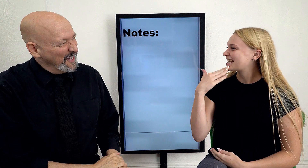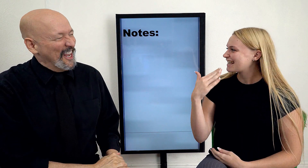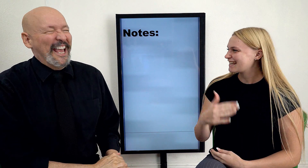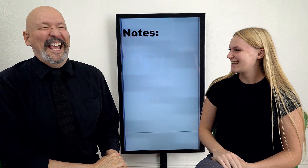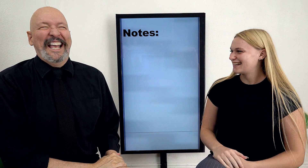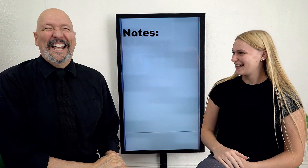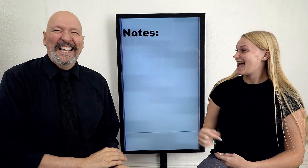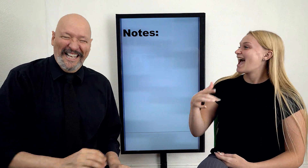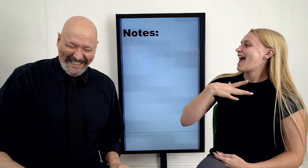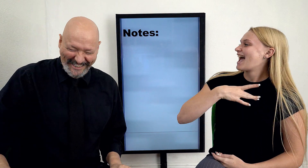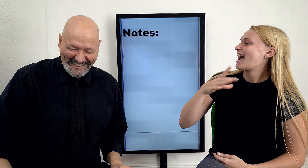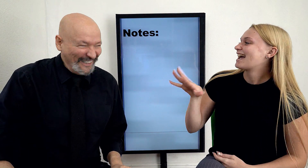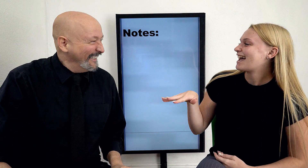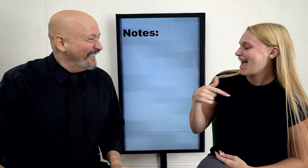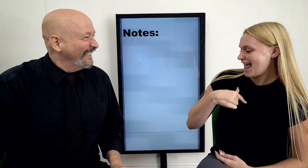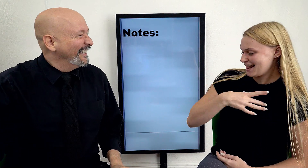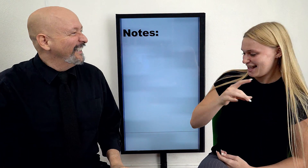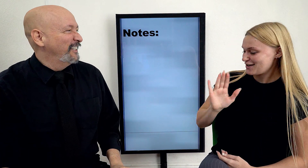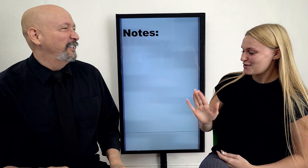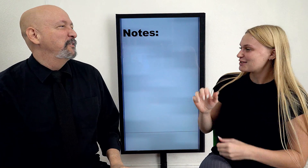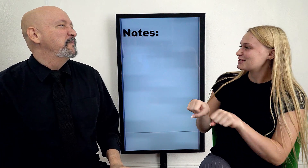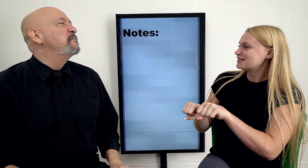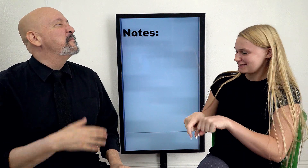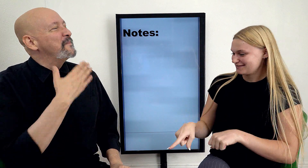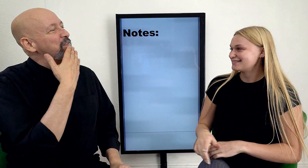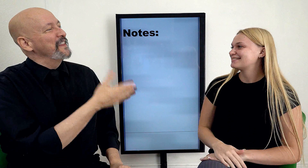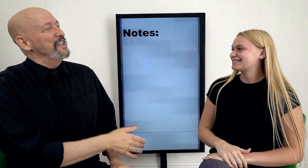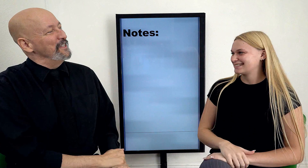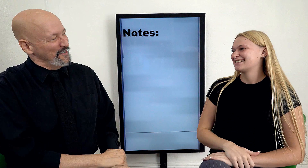I like ... hey... I like YOUR shoes! Thank you!